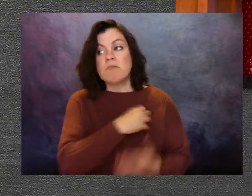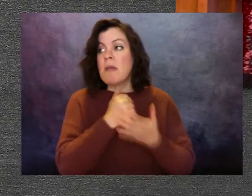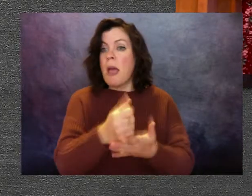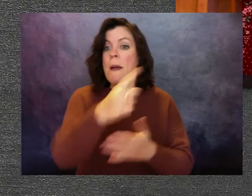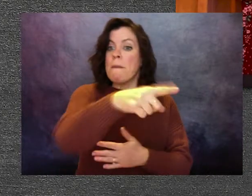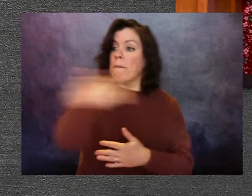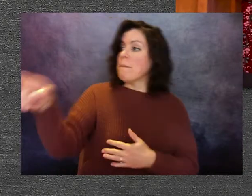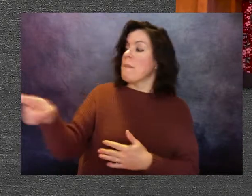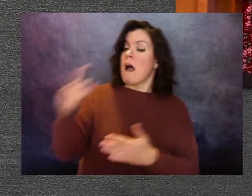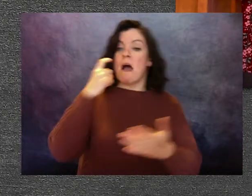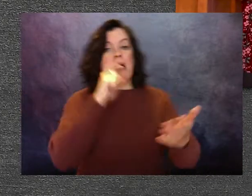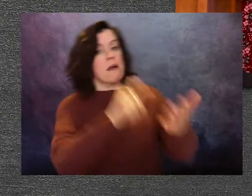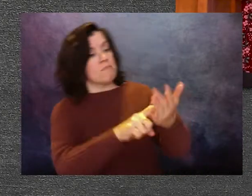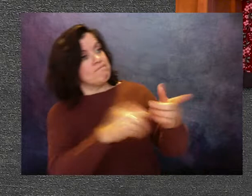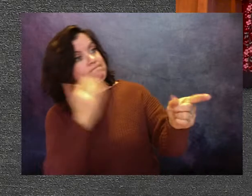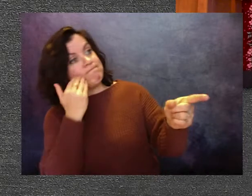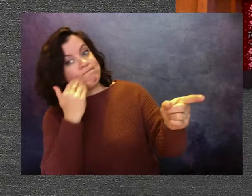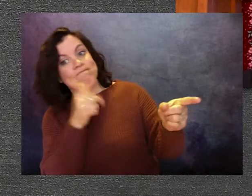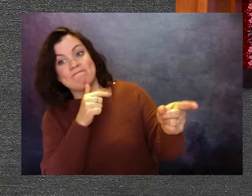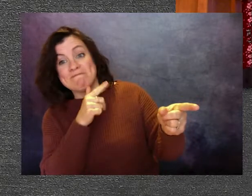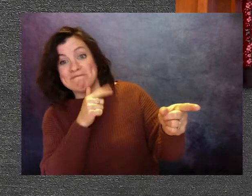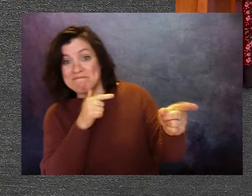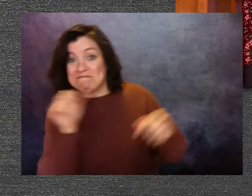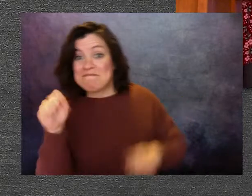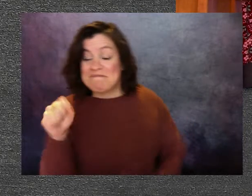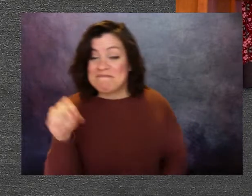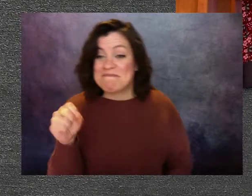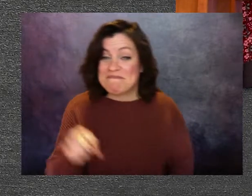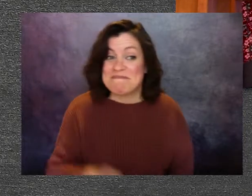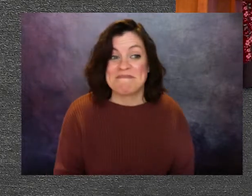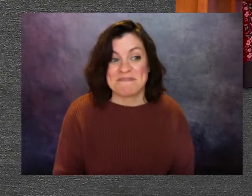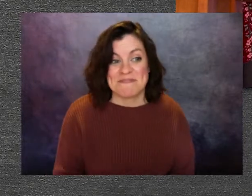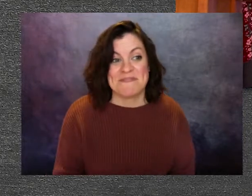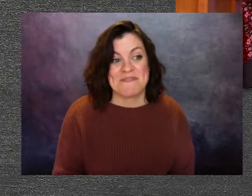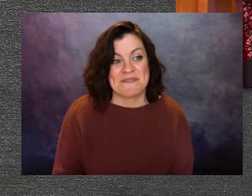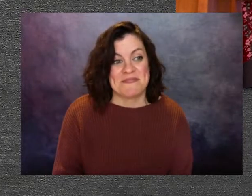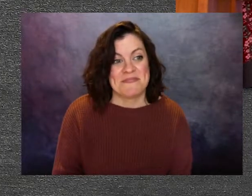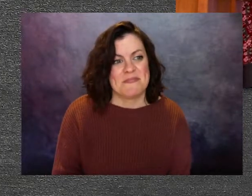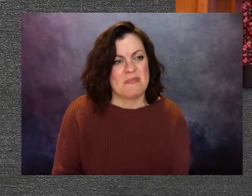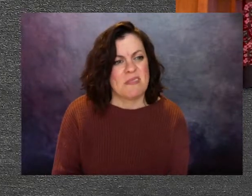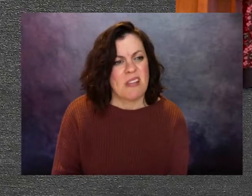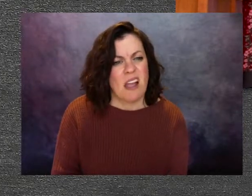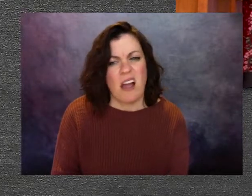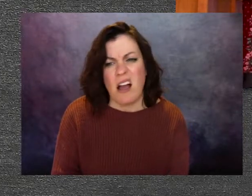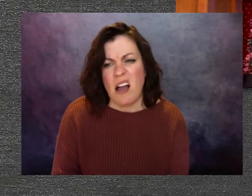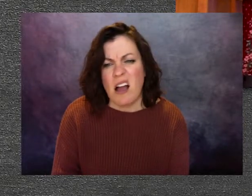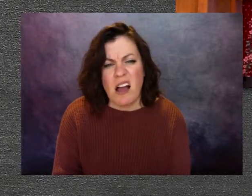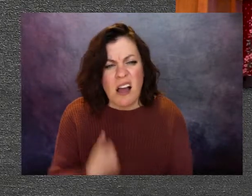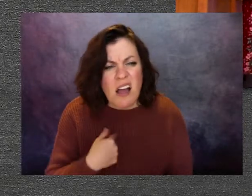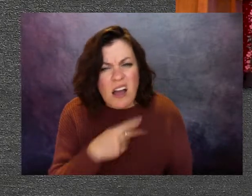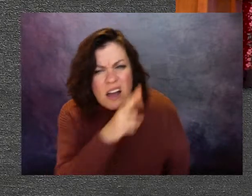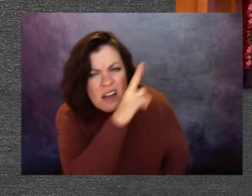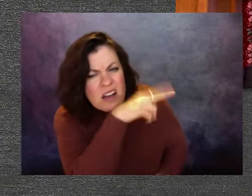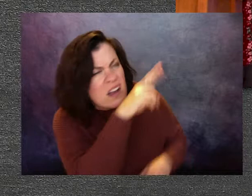Do they wear badges? Yeah, they do. They wear badges. And then, actually, I think I see some letters.